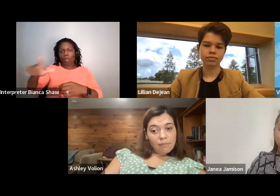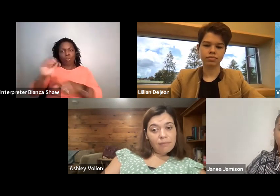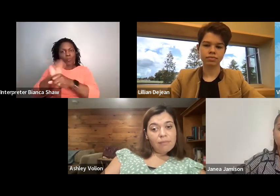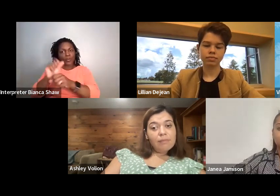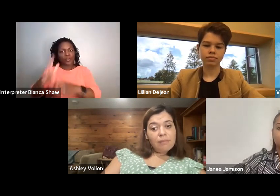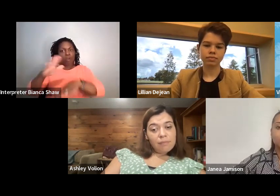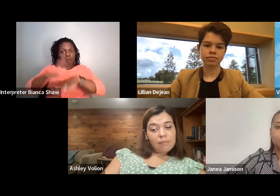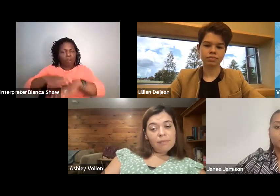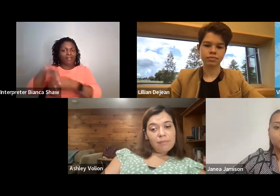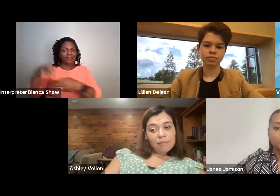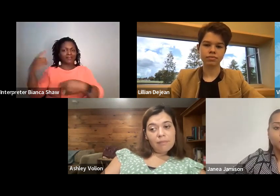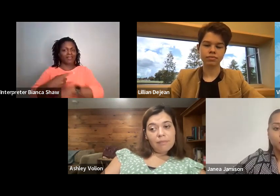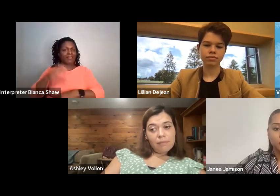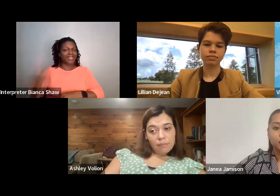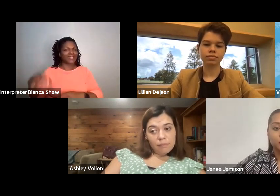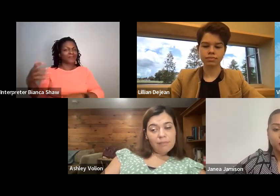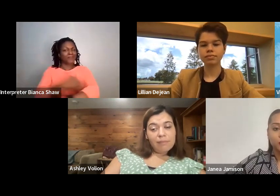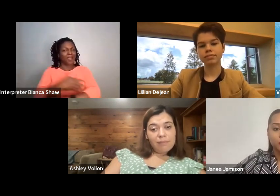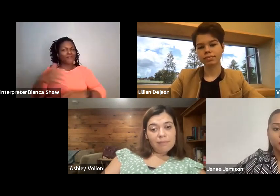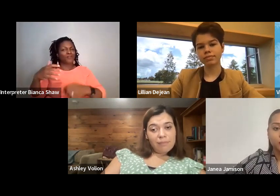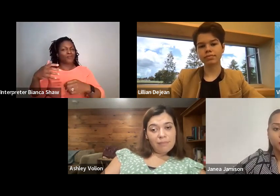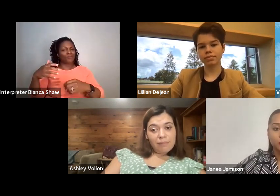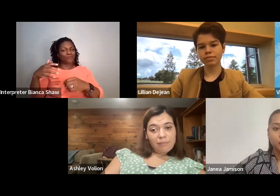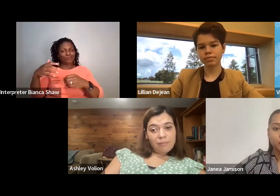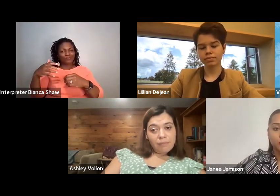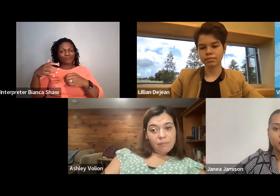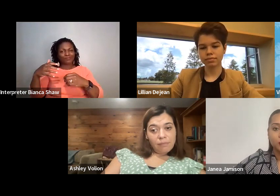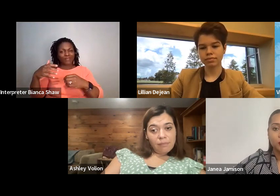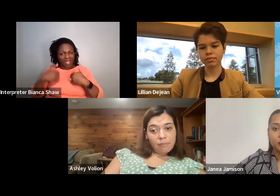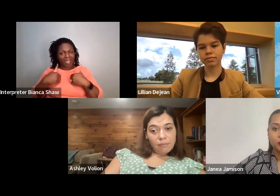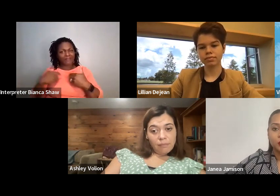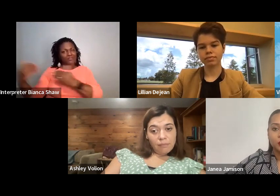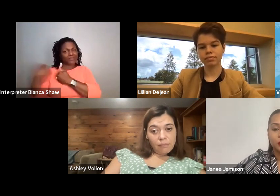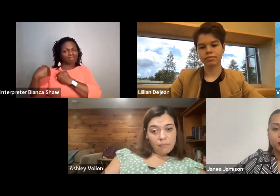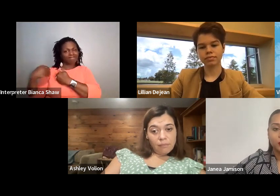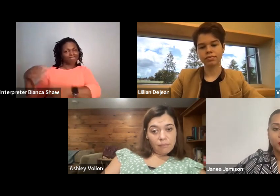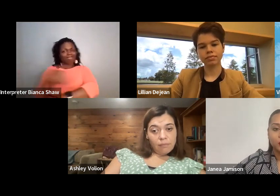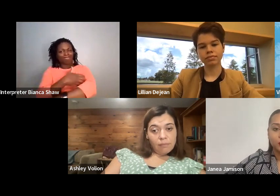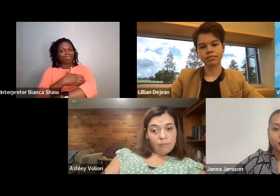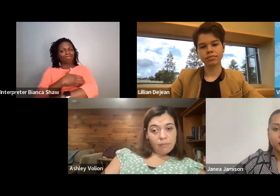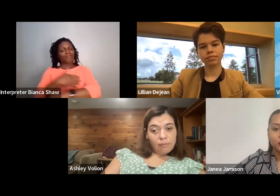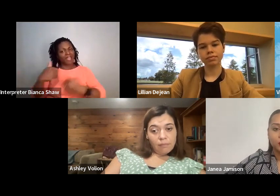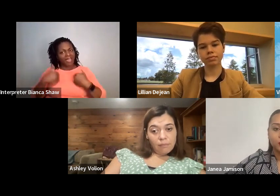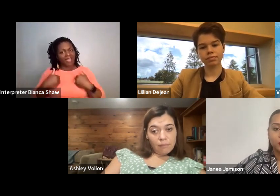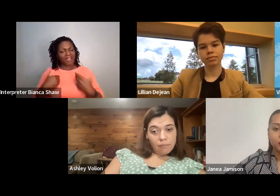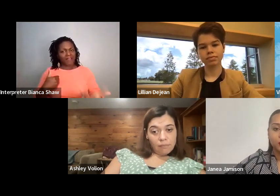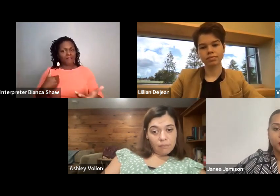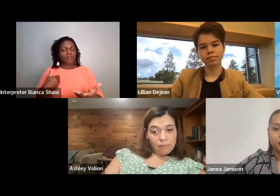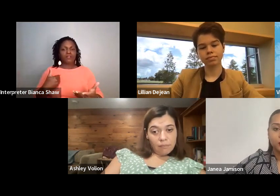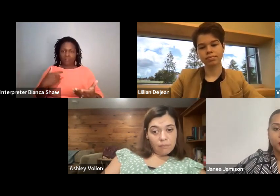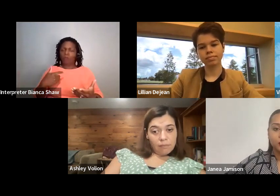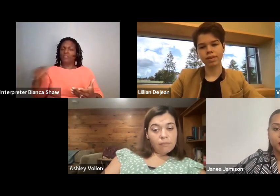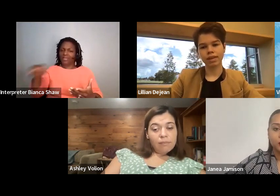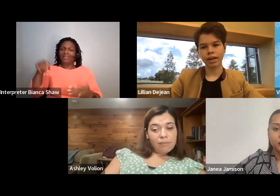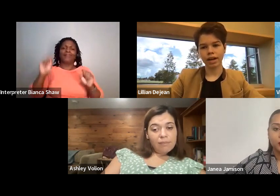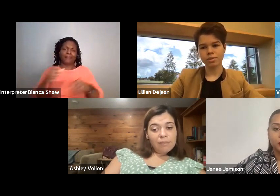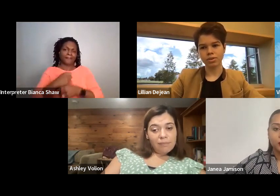That's a powerful post, and people should be using it to make sure that every voter is able to cast their ballot equally and accessibly, absolutely.